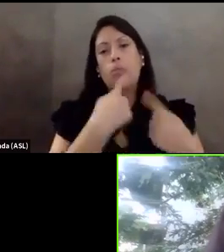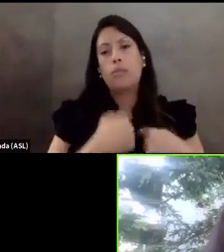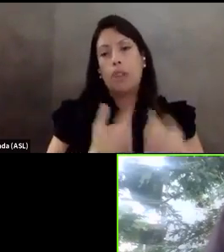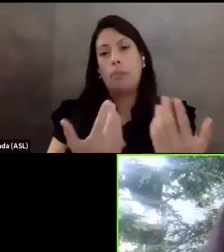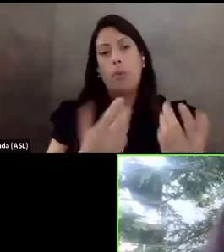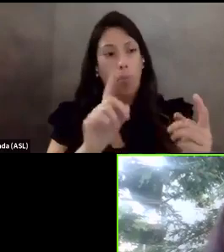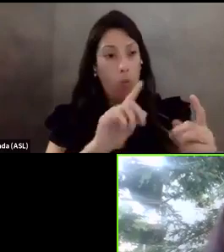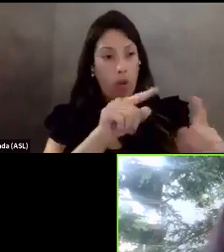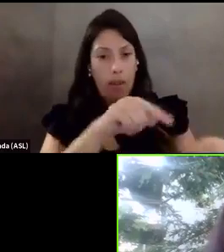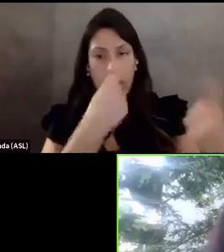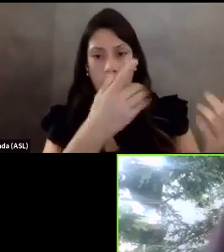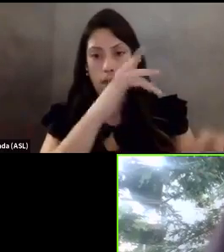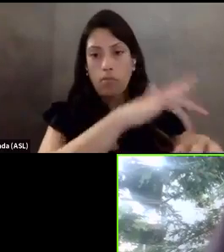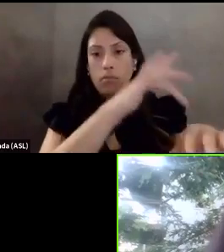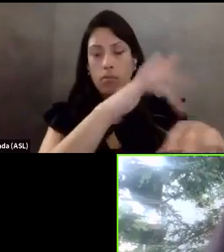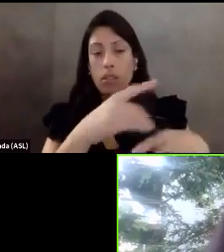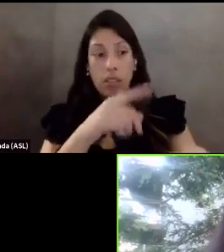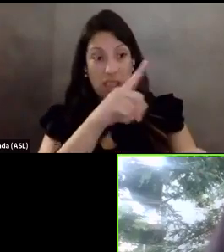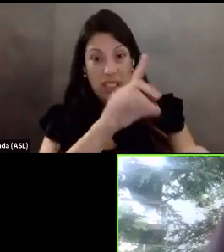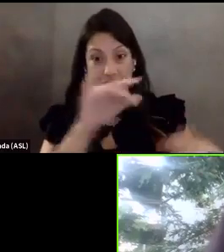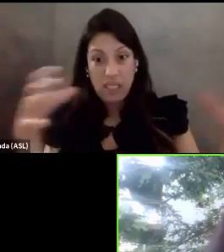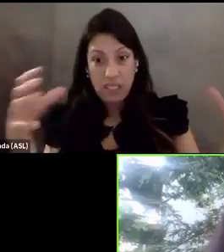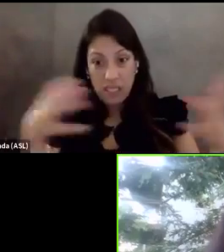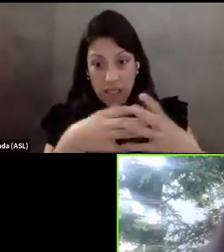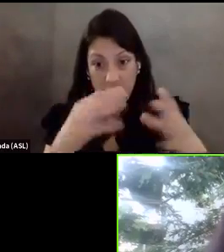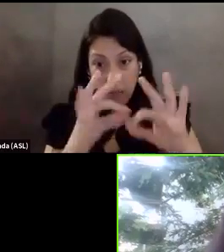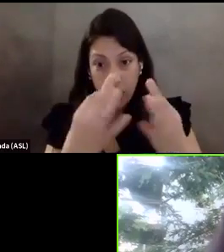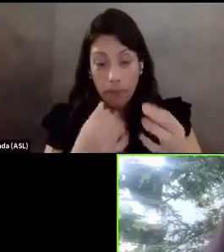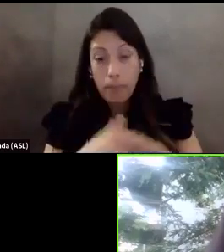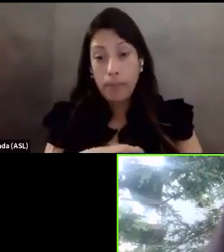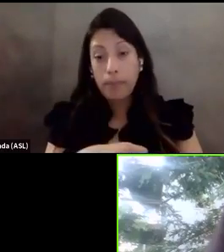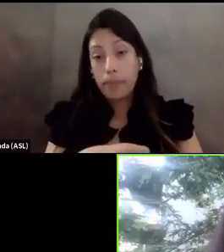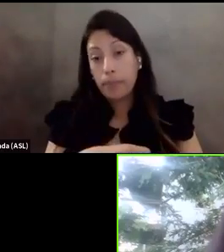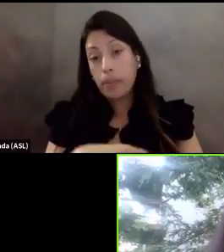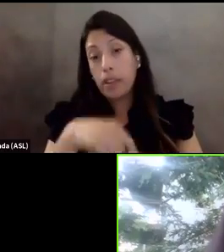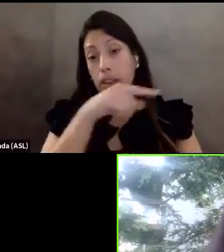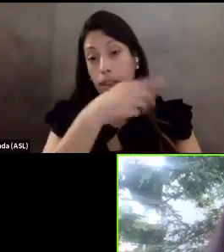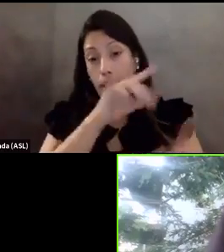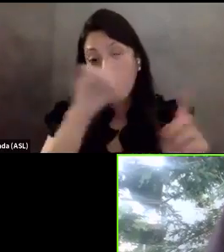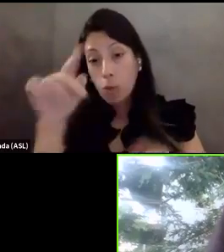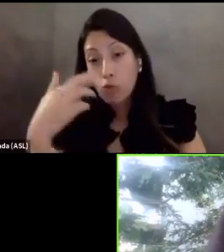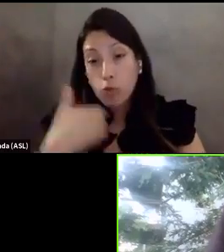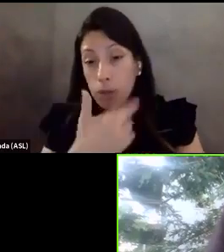whether they've had gatherings, have they been to a restaurant or elsewhere.